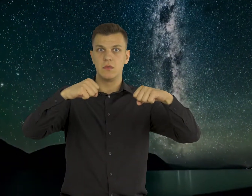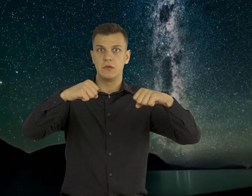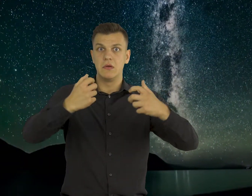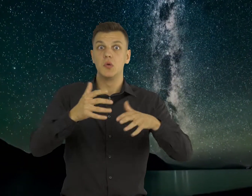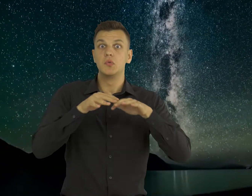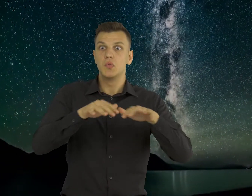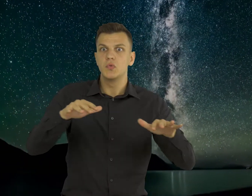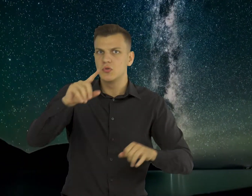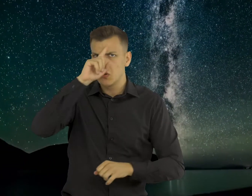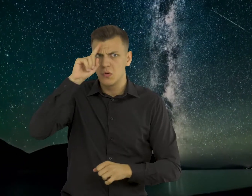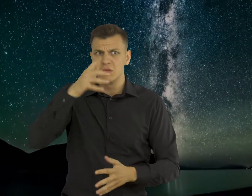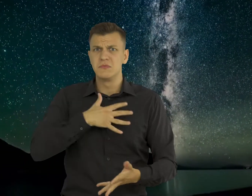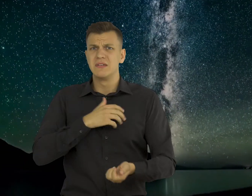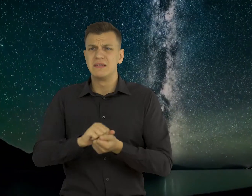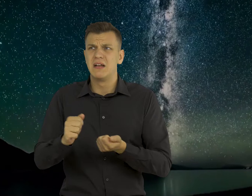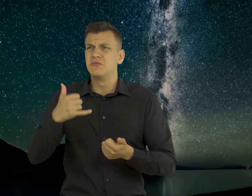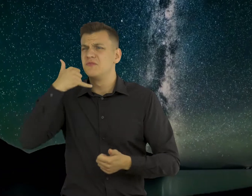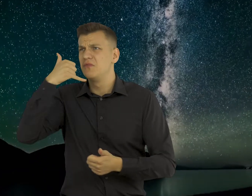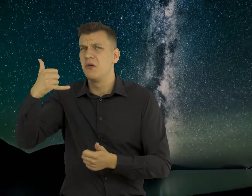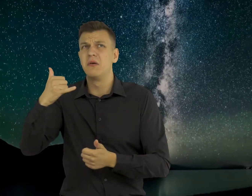frightened people called emergency numbers